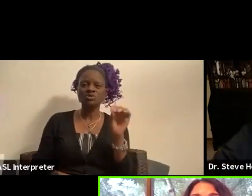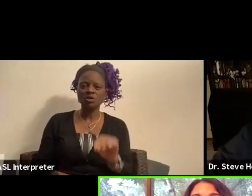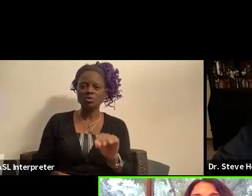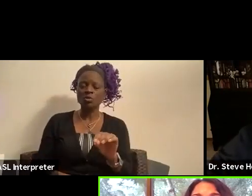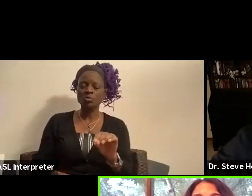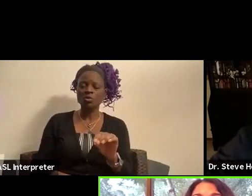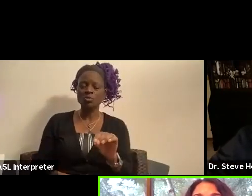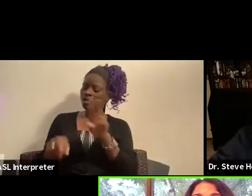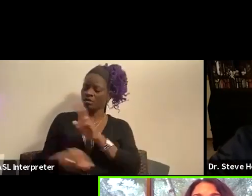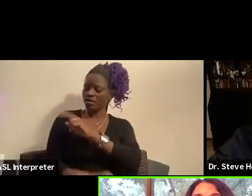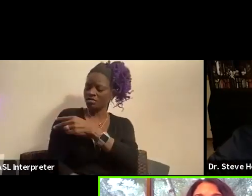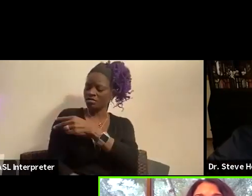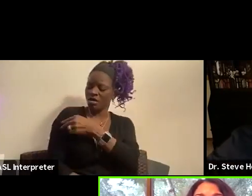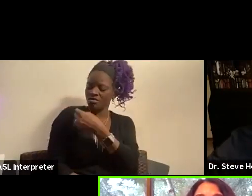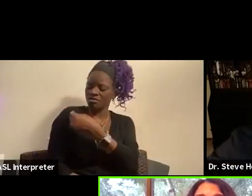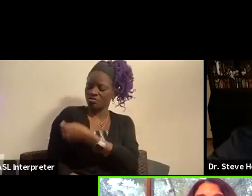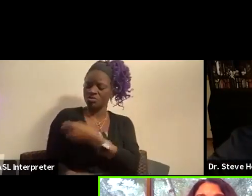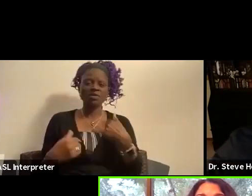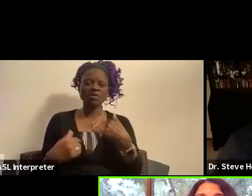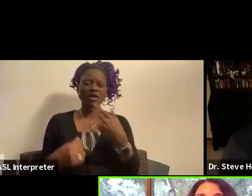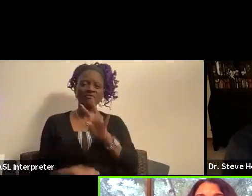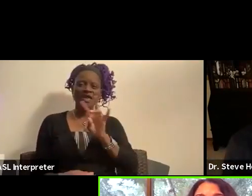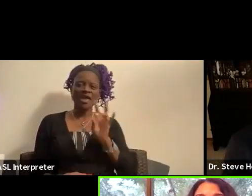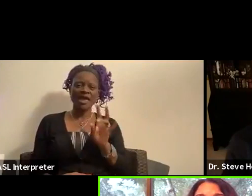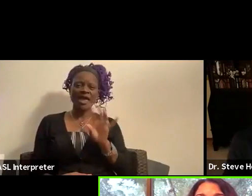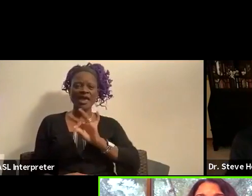there are currently eighty seven patients hospitalized with covid-19 into